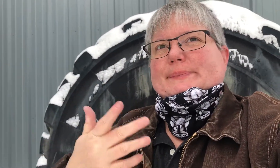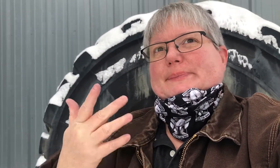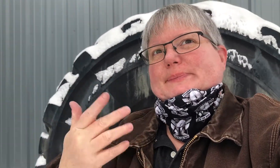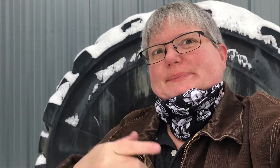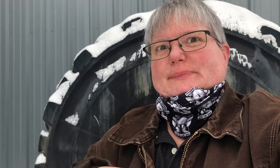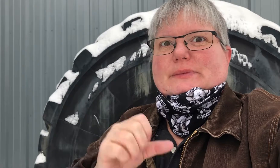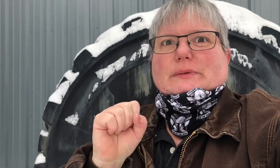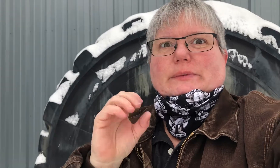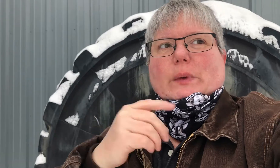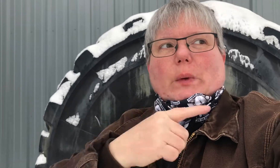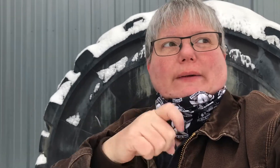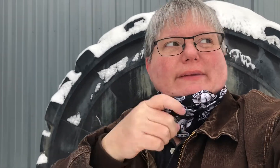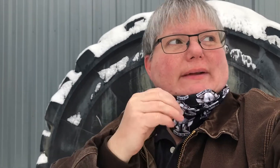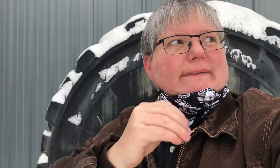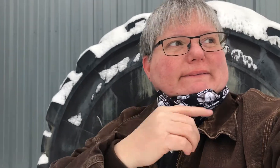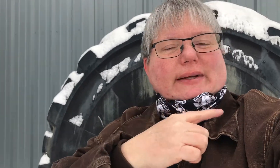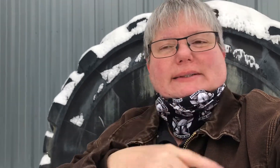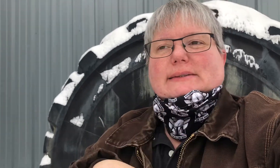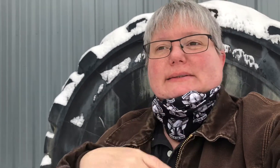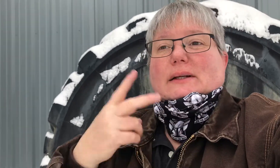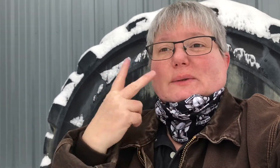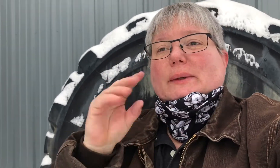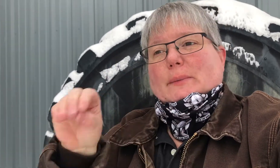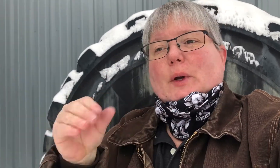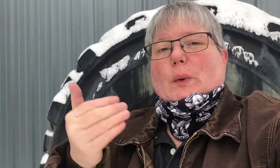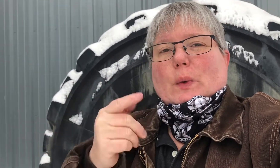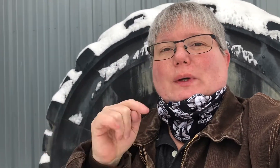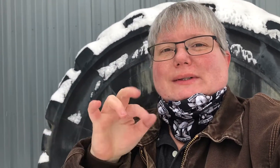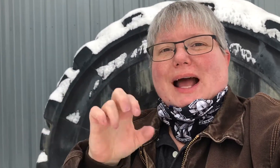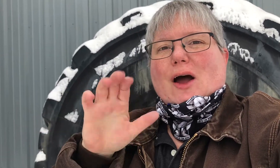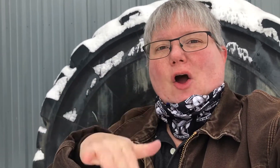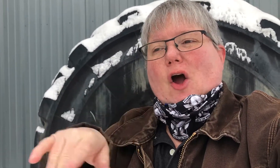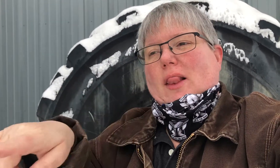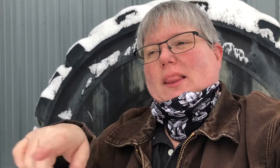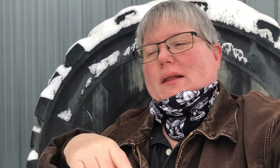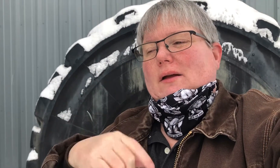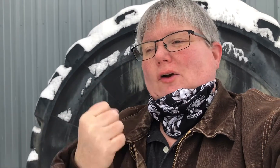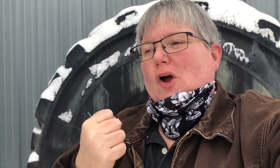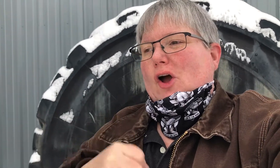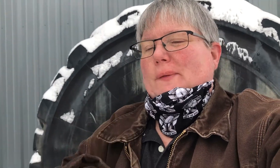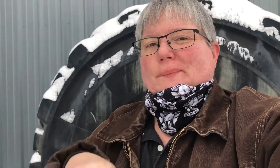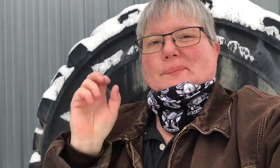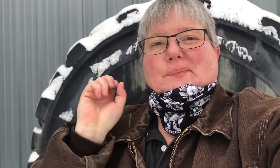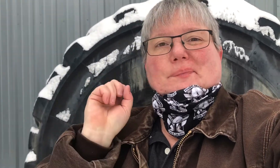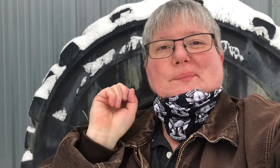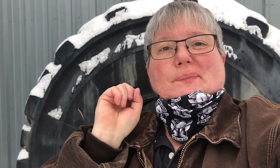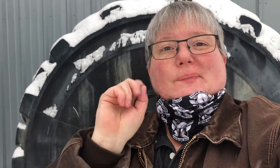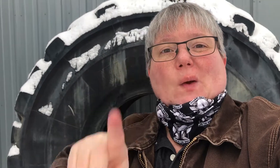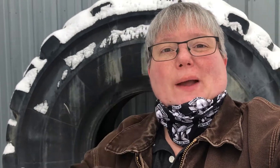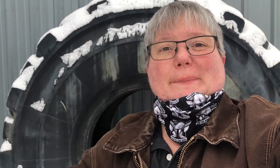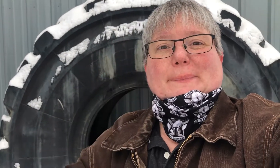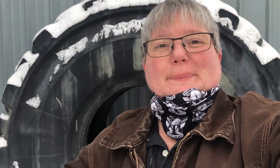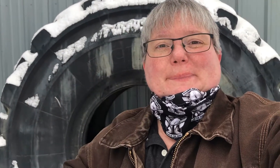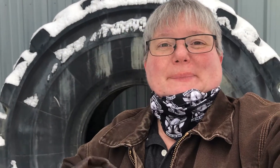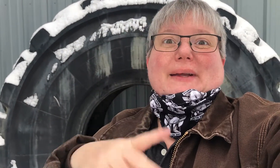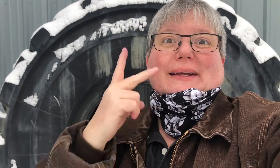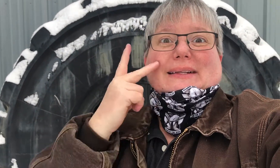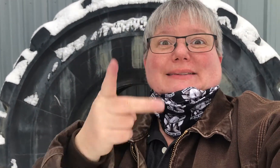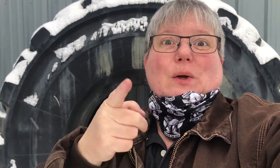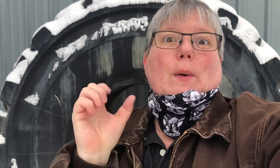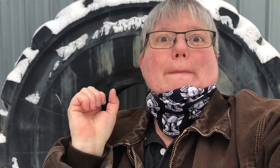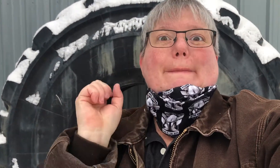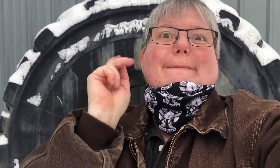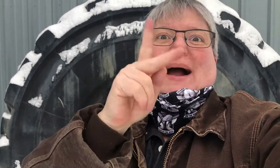So they have to fix it, and we'll put the tire back on the car. Okay see you back home.